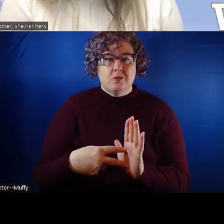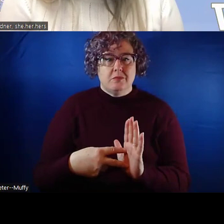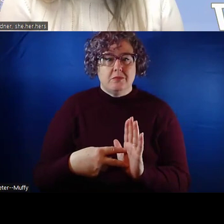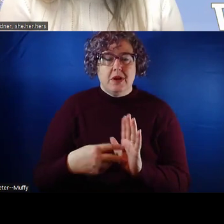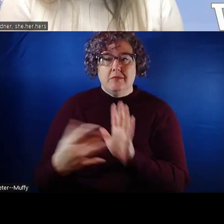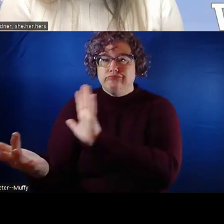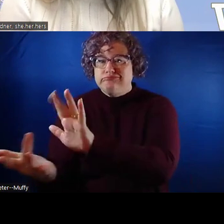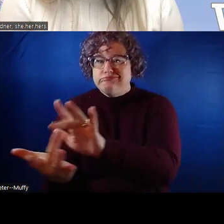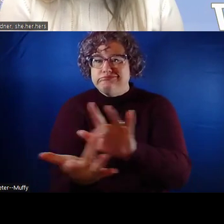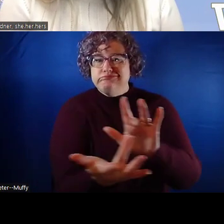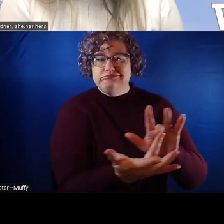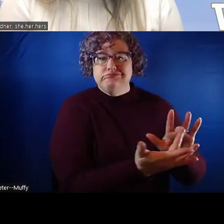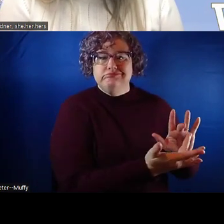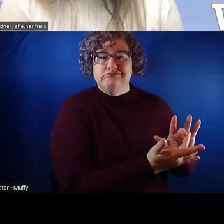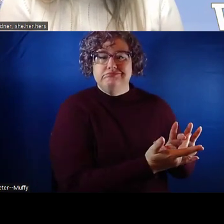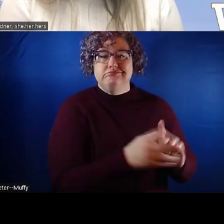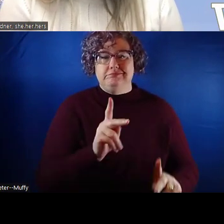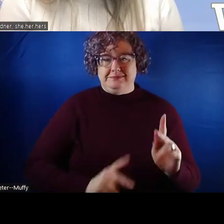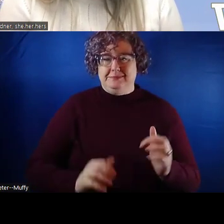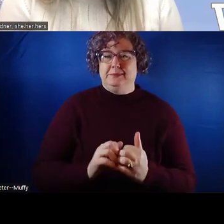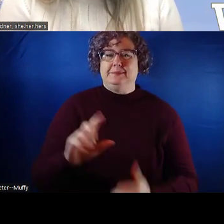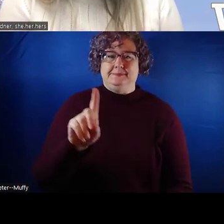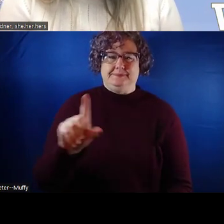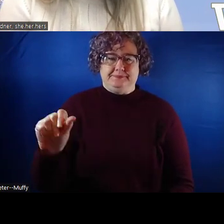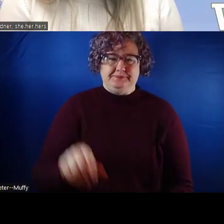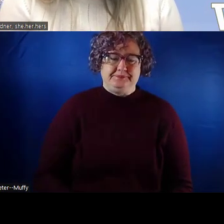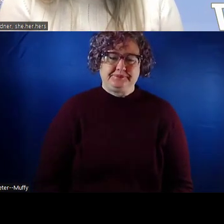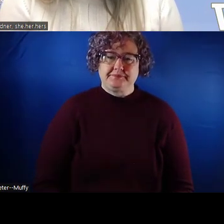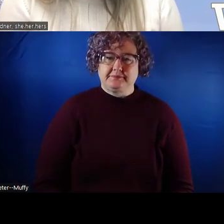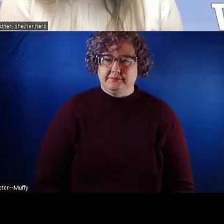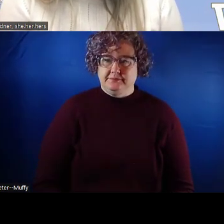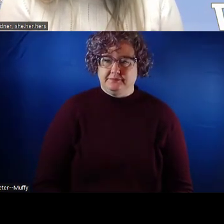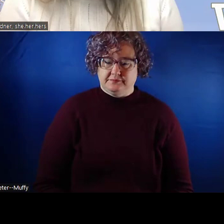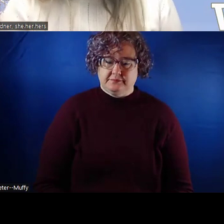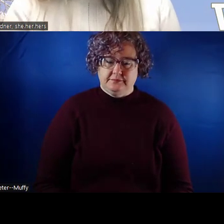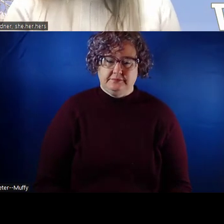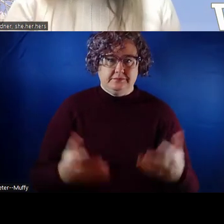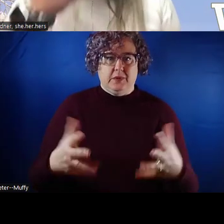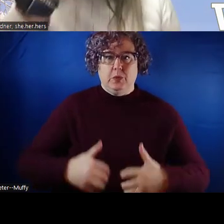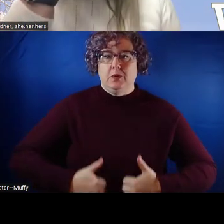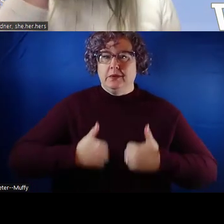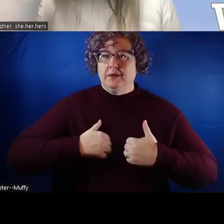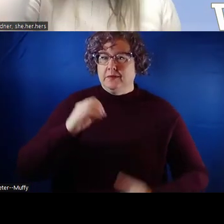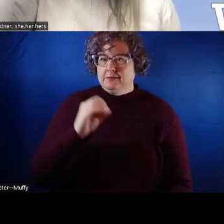to fellow people with disabilities who are already living in Portland,